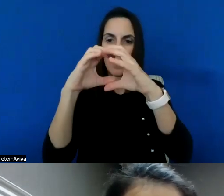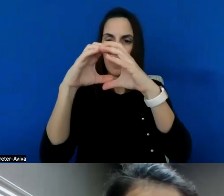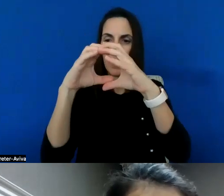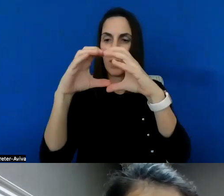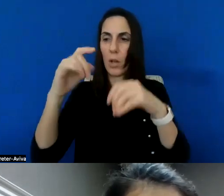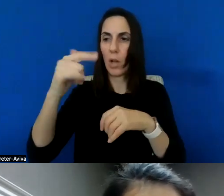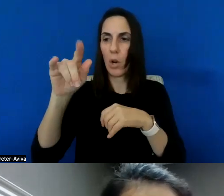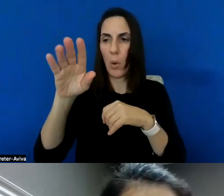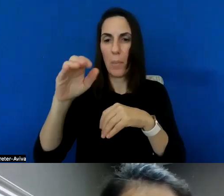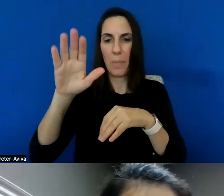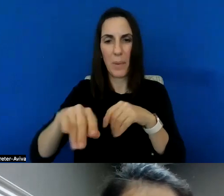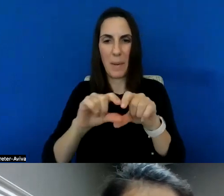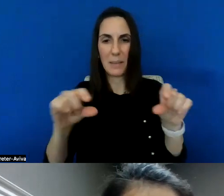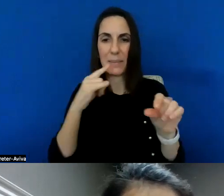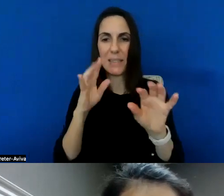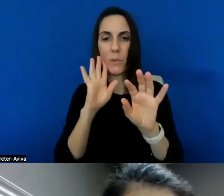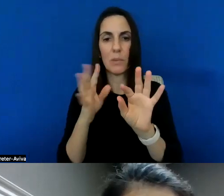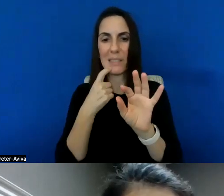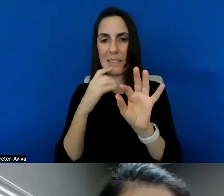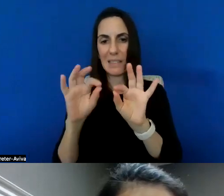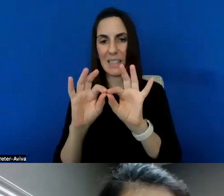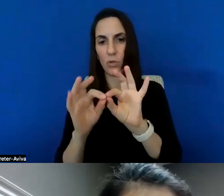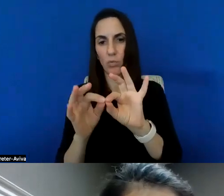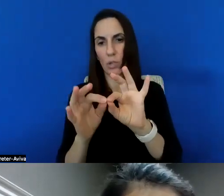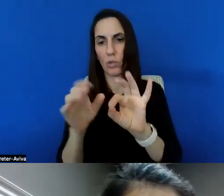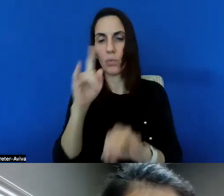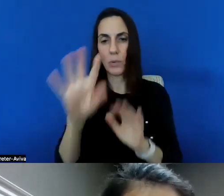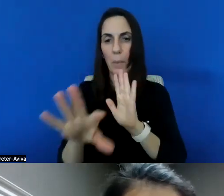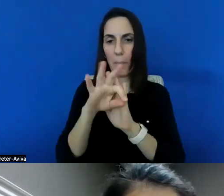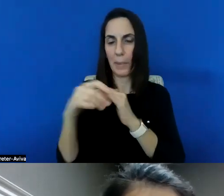11:05:15 That says interpretation. There you choose Spanish and if you're joining from